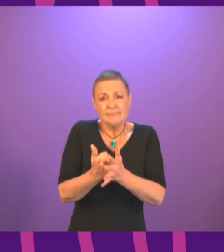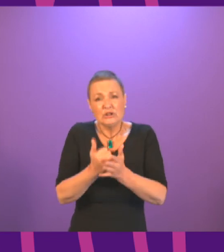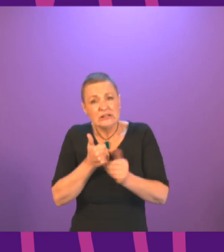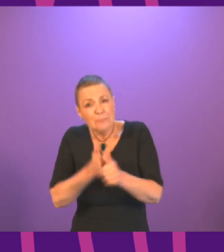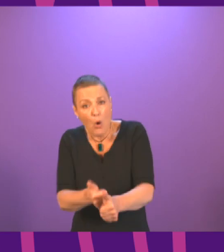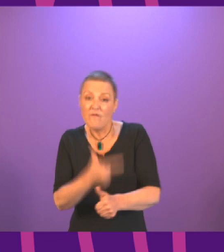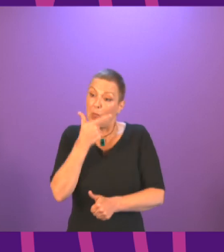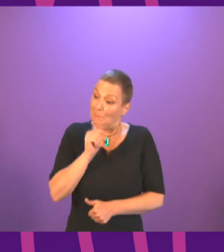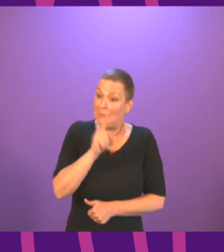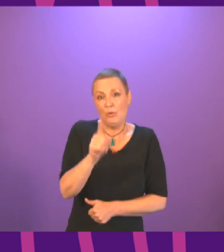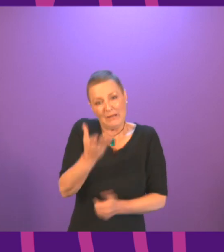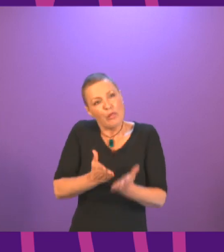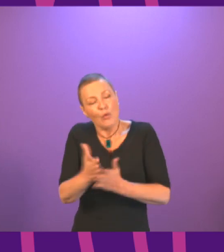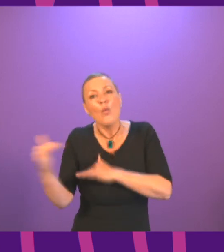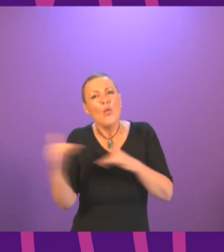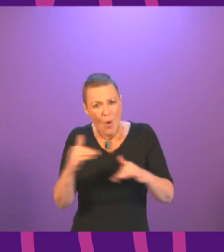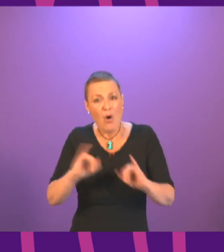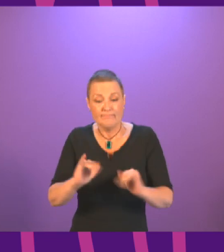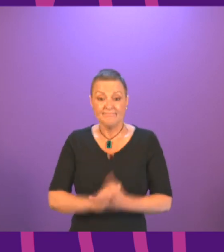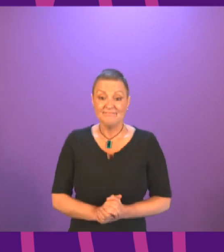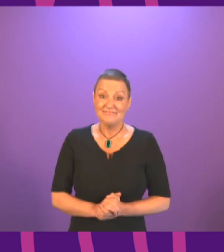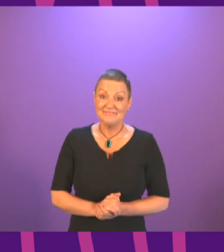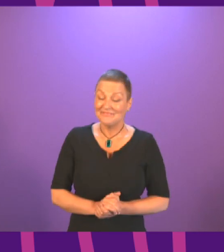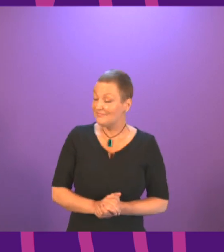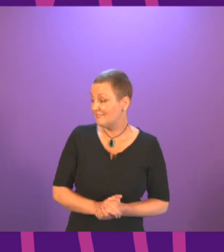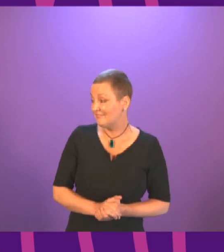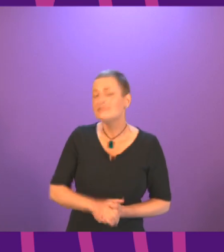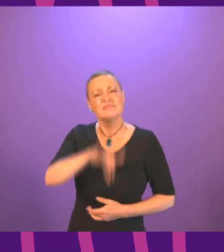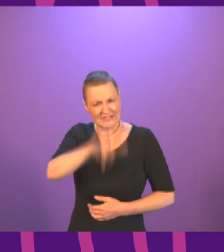The First Minister: I strongly encourage people to support the